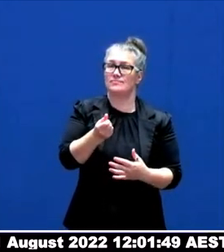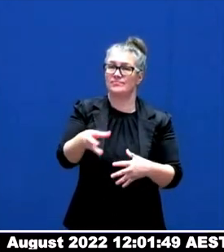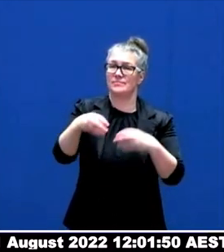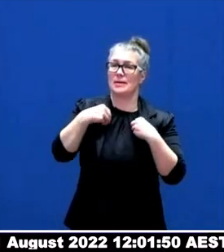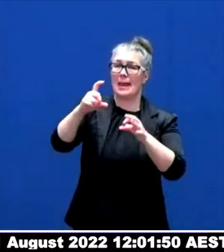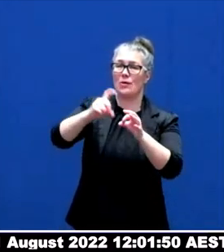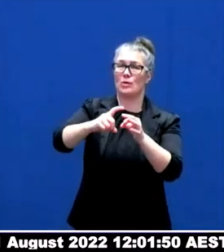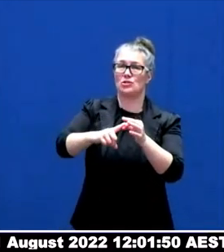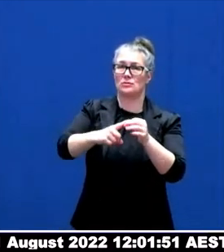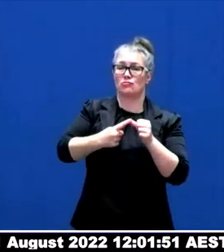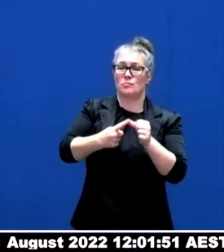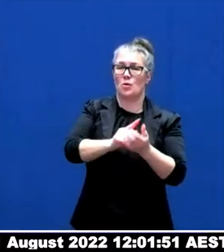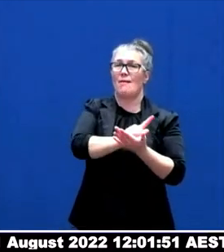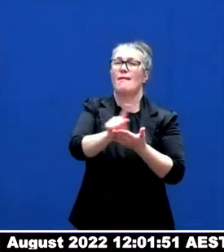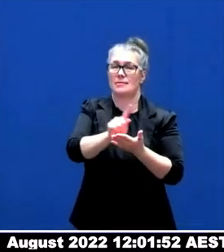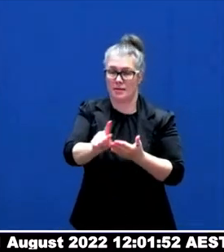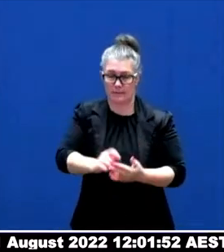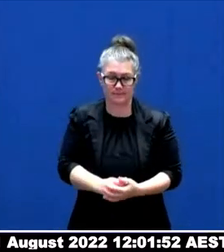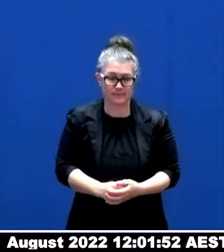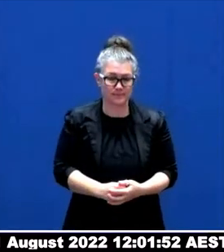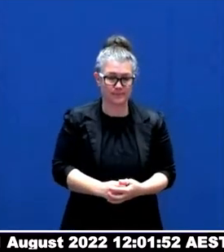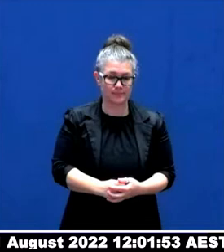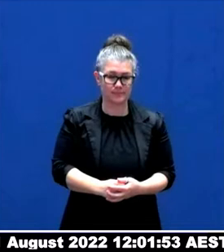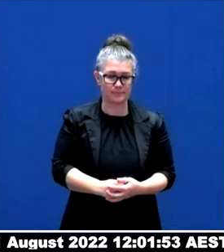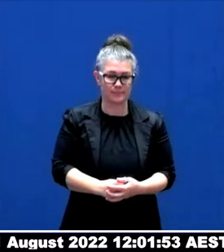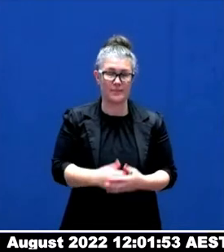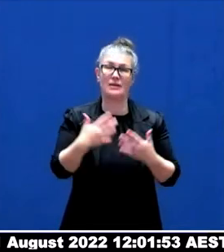consideration. MS EASTMAN: The Statement very helpfully sets out what might be a minor